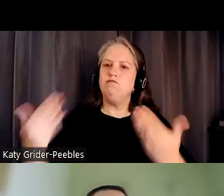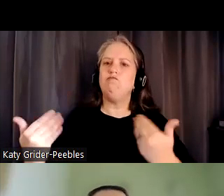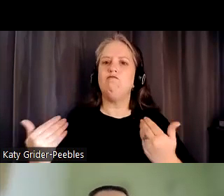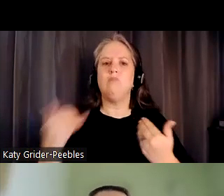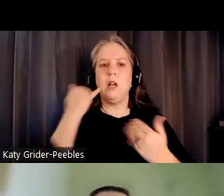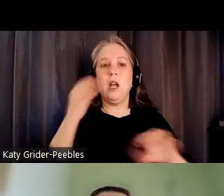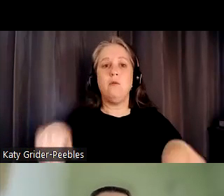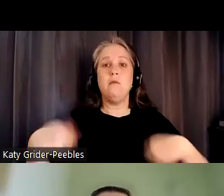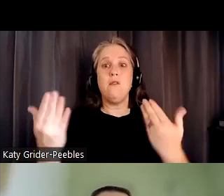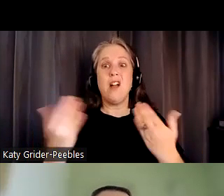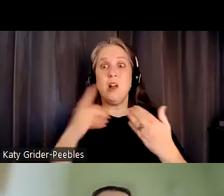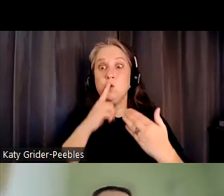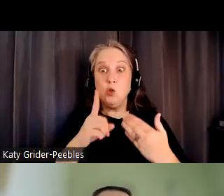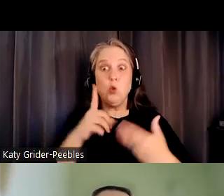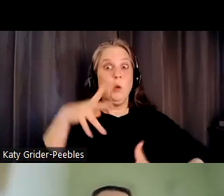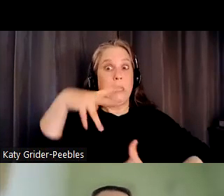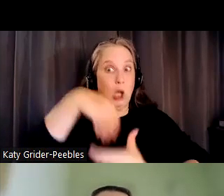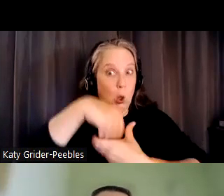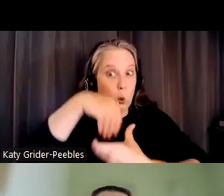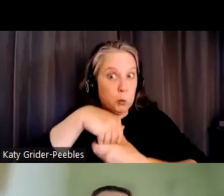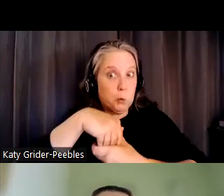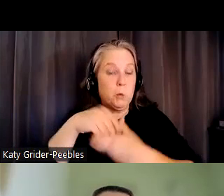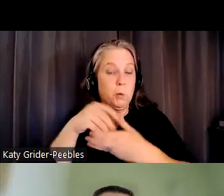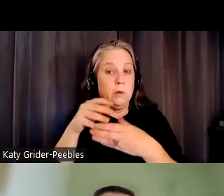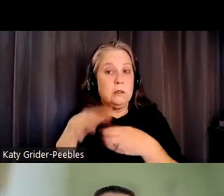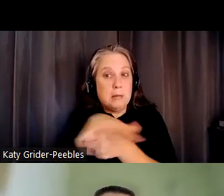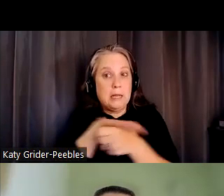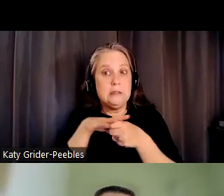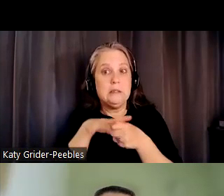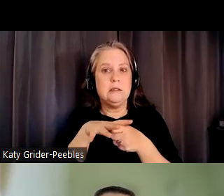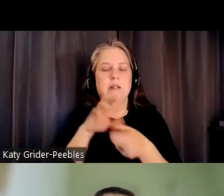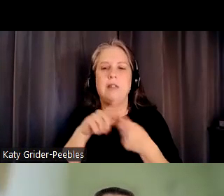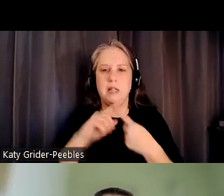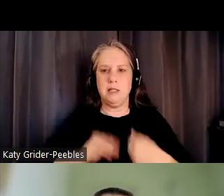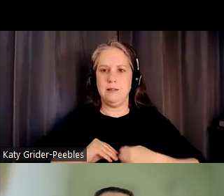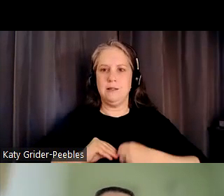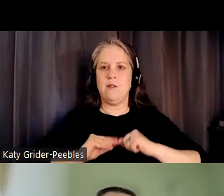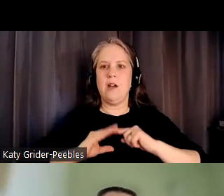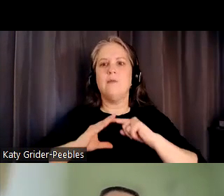inclusive spaces, we build self-confidence and self-worth among